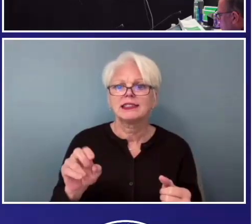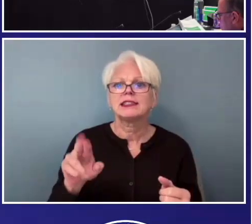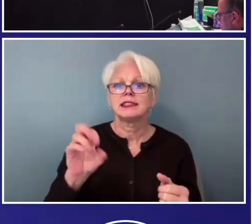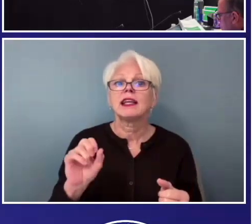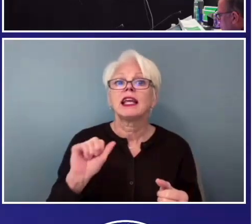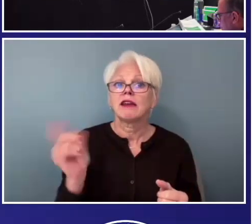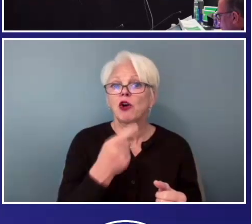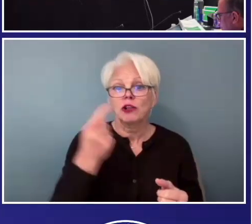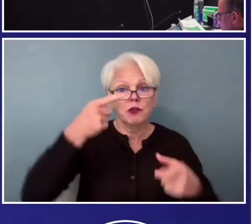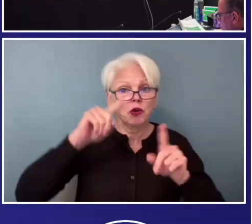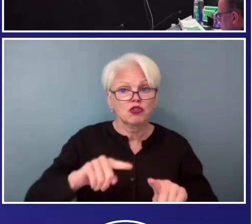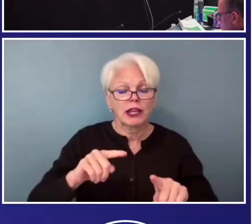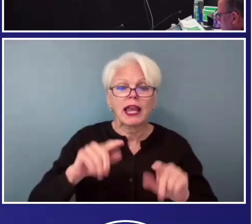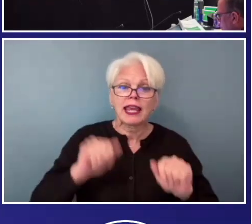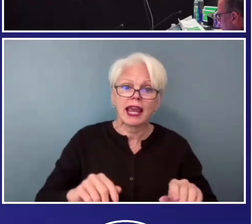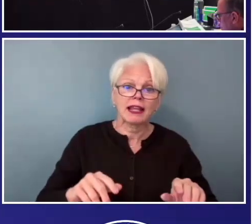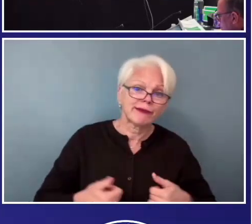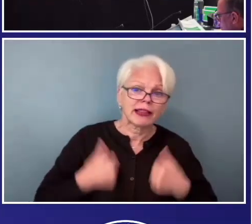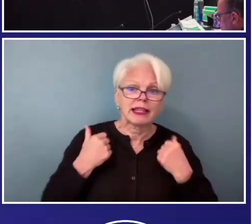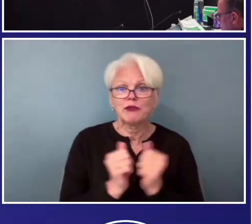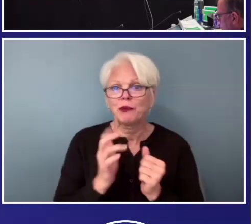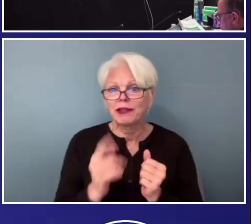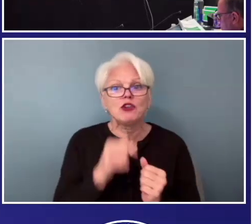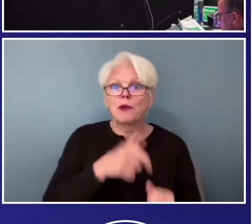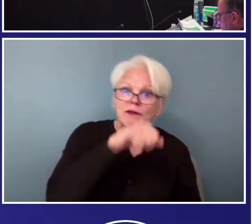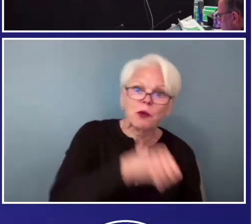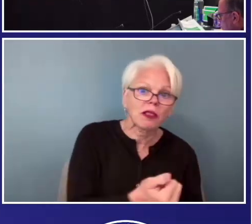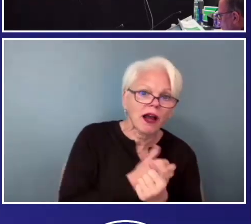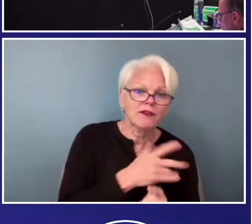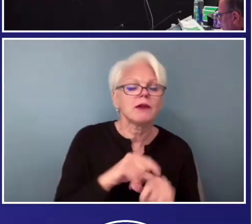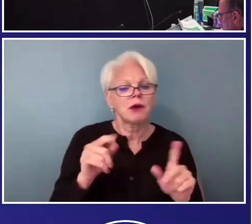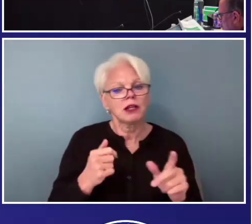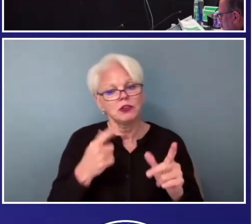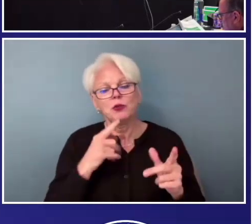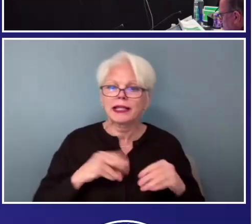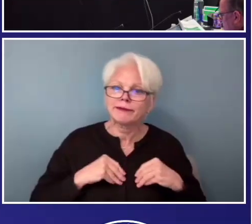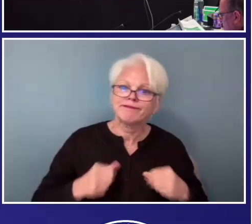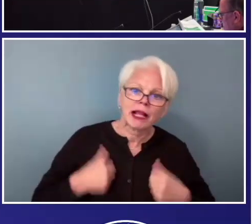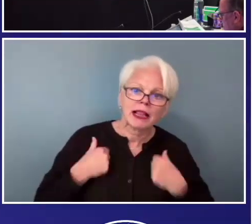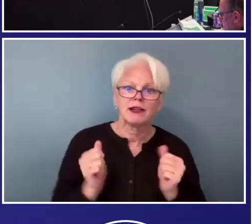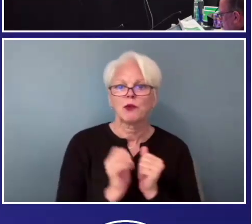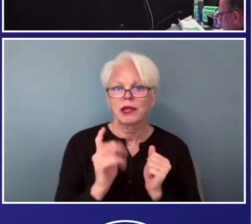live with it, doesn't mean you have to love it, it just means you have to live with it, that we will take that regulatory language